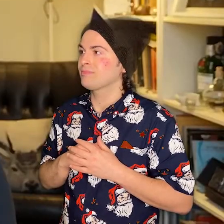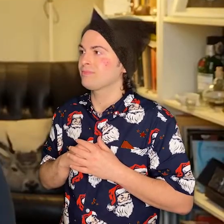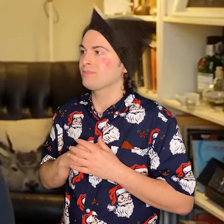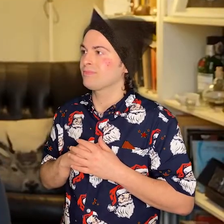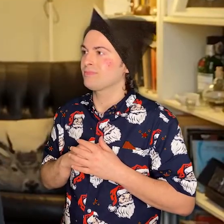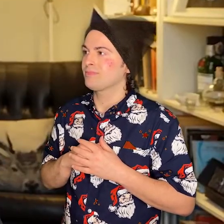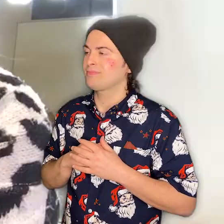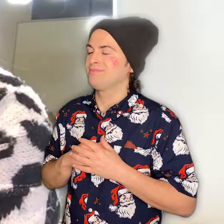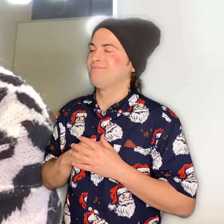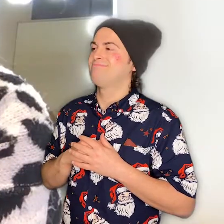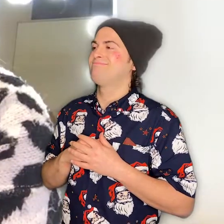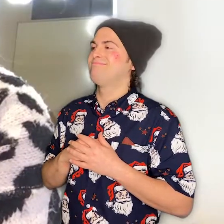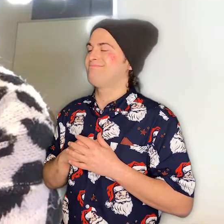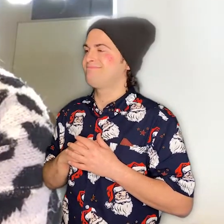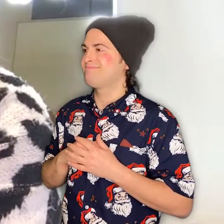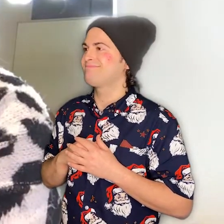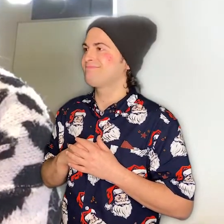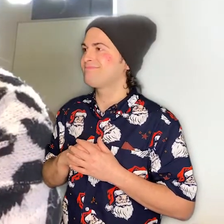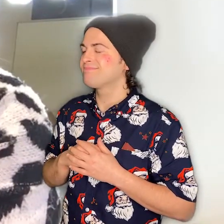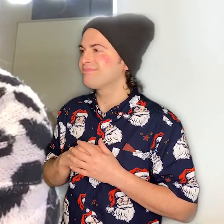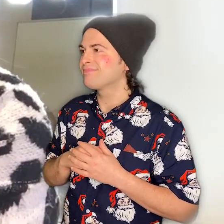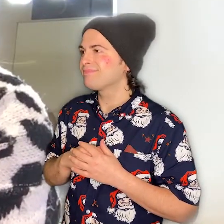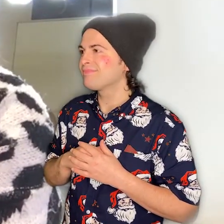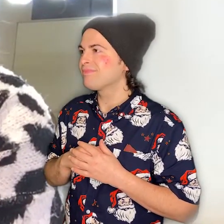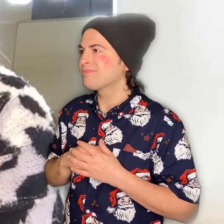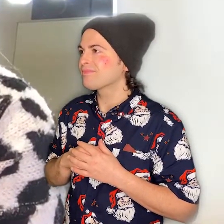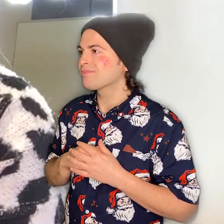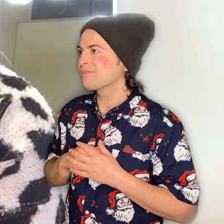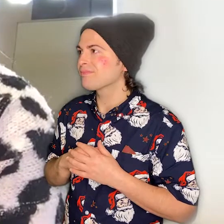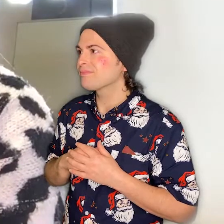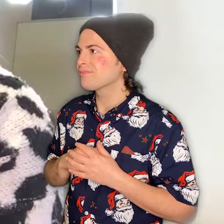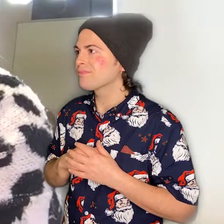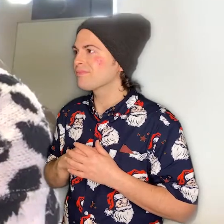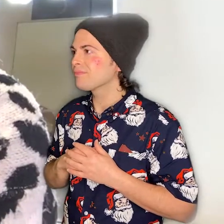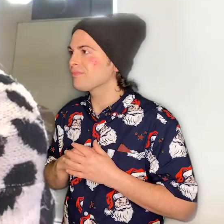Senga – Aye son, I’m sure. I was having a terrible sleep at yours anyway,